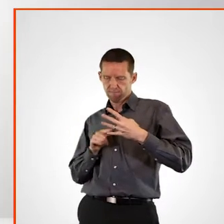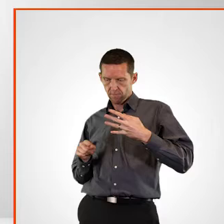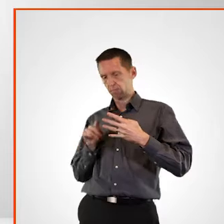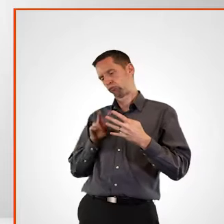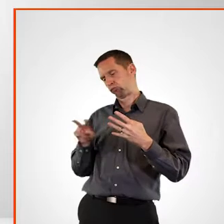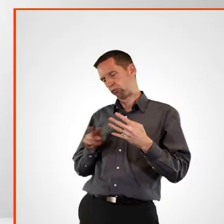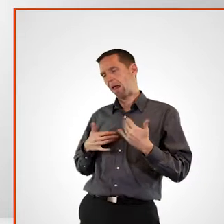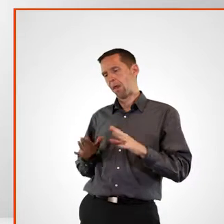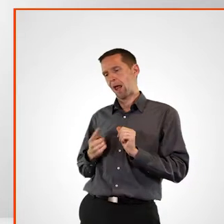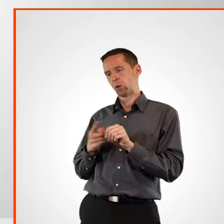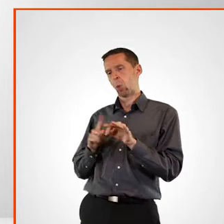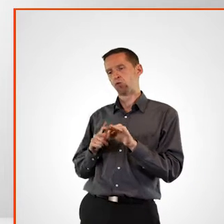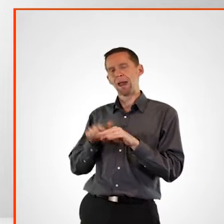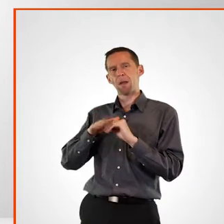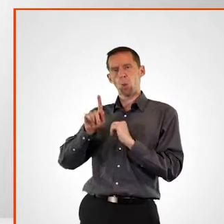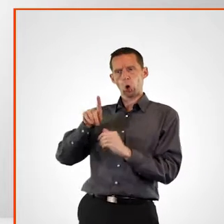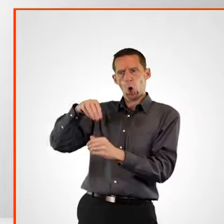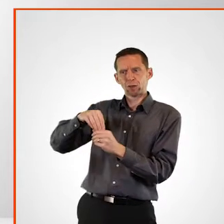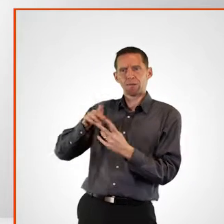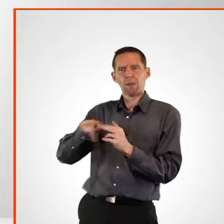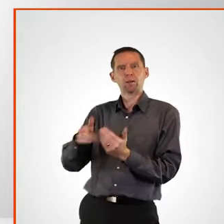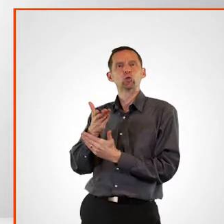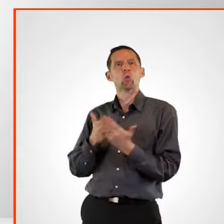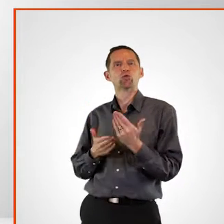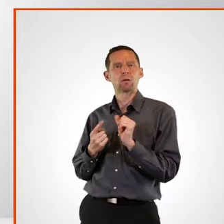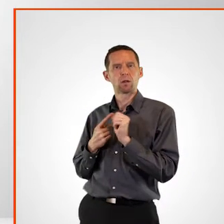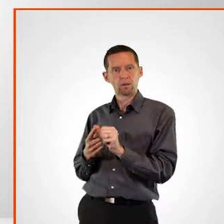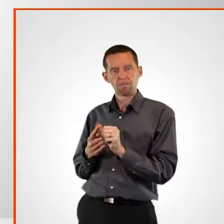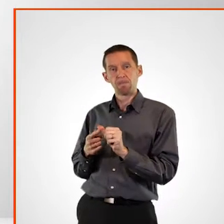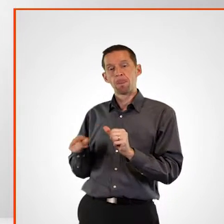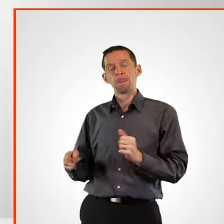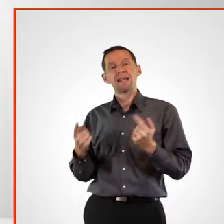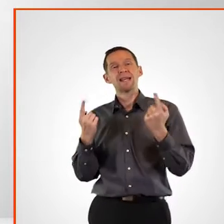and there would be questions that they would have to answer about it, content kinds of questions, and, of course, the easy ones